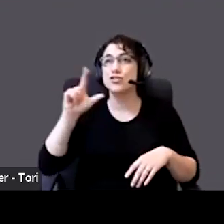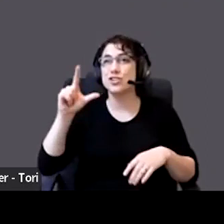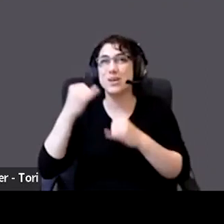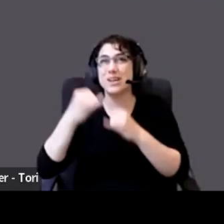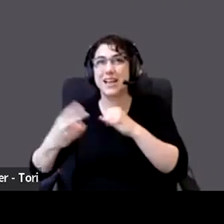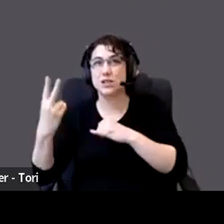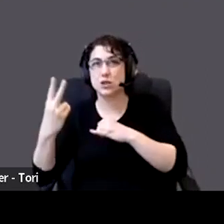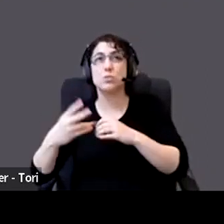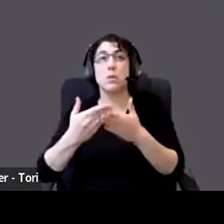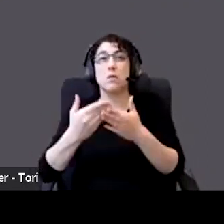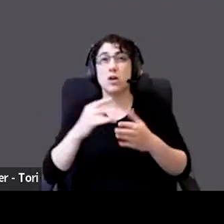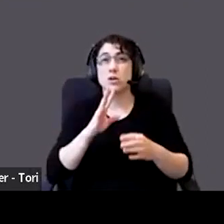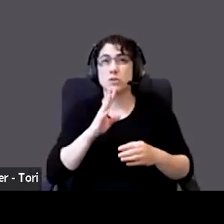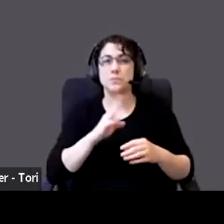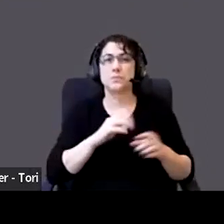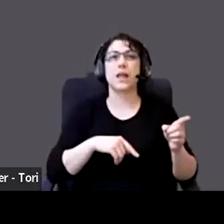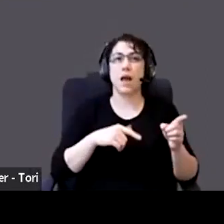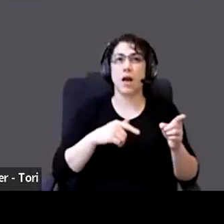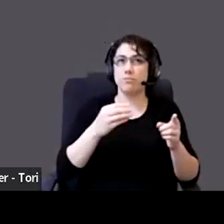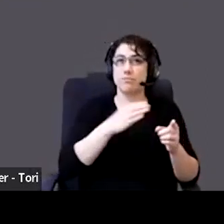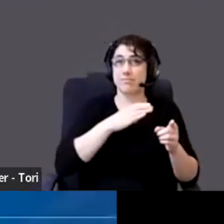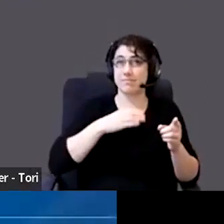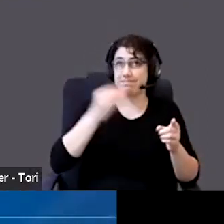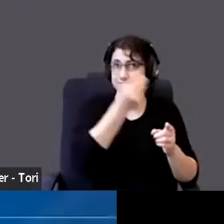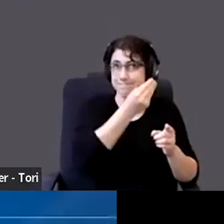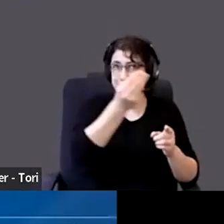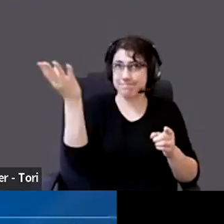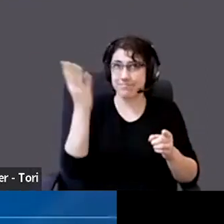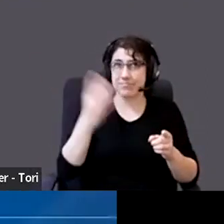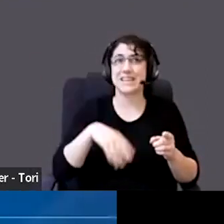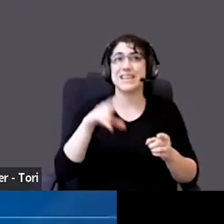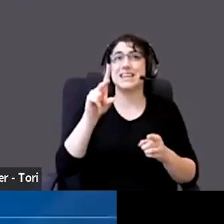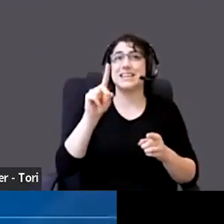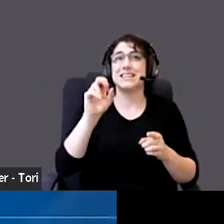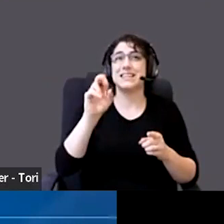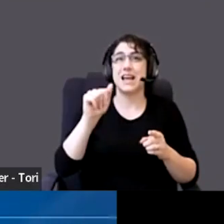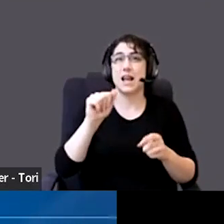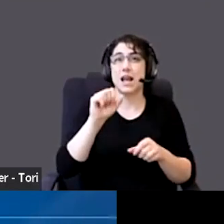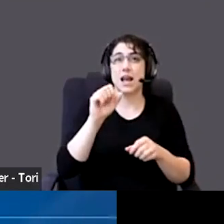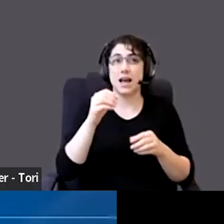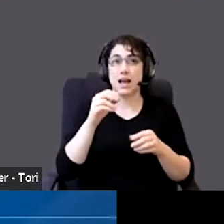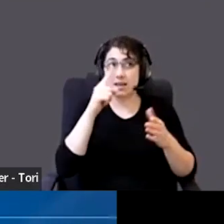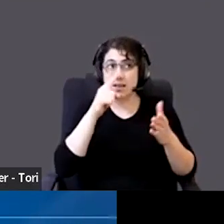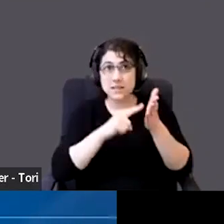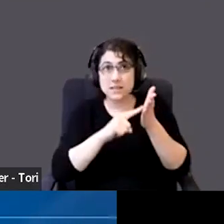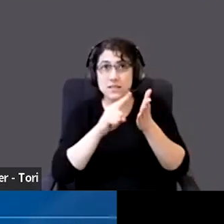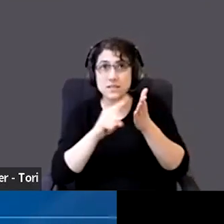I did want to make the committee aware that as with the data and surveillance working group, we are moving ahead to fill